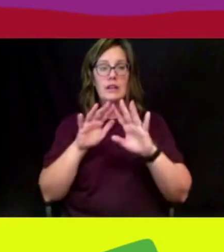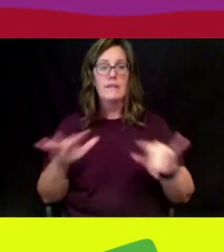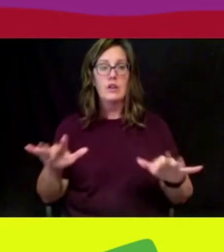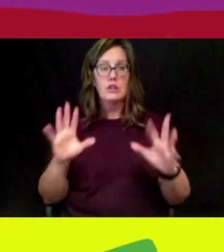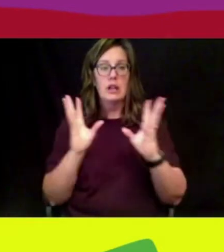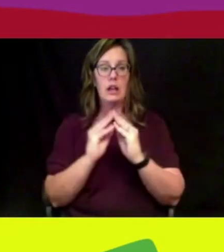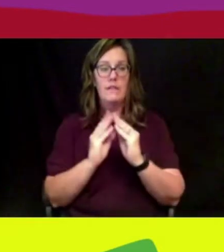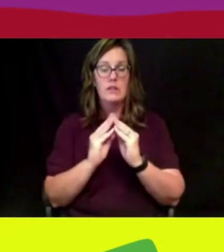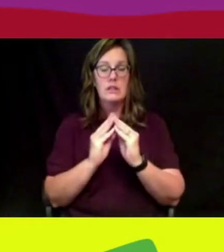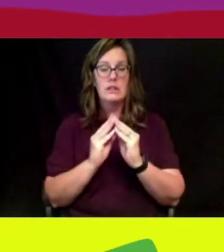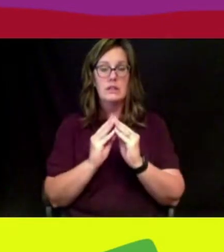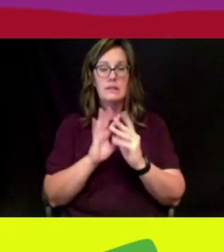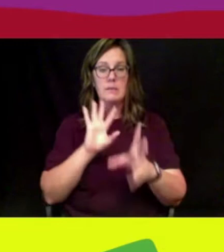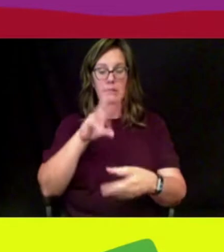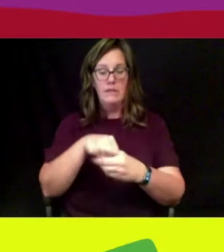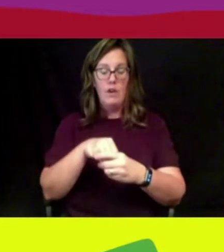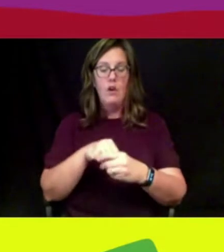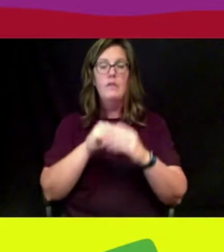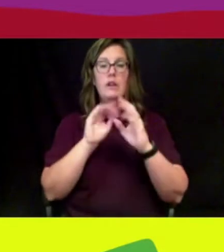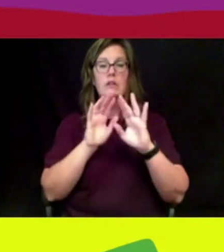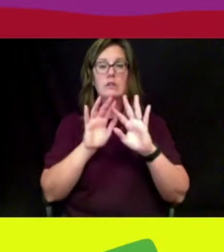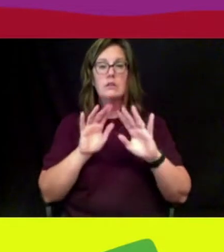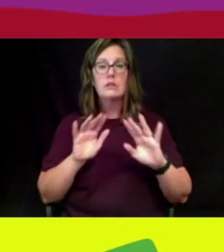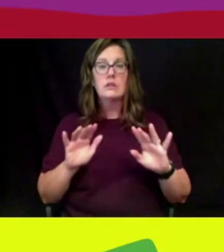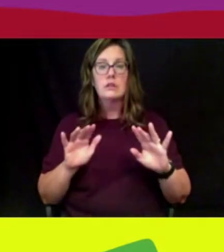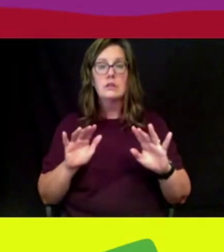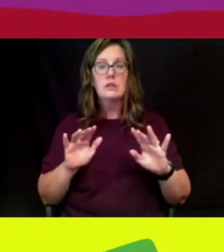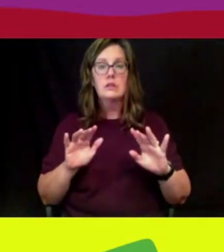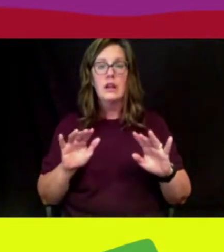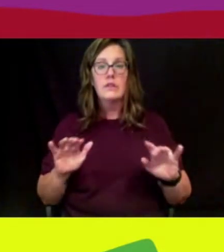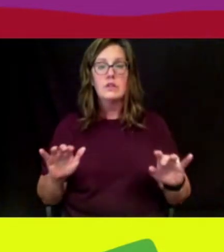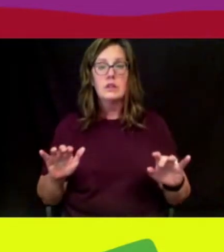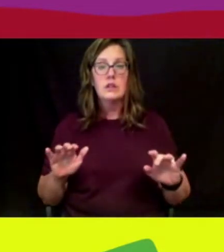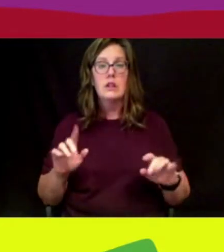diversity and i think ycd and other organizations are where i've found my community throughout high